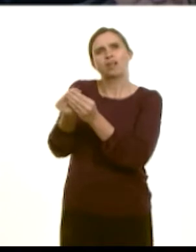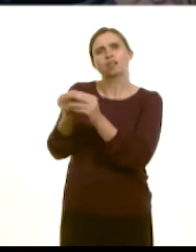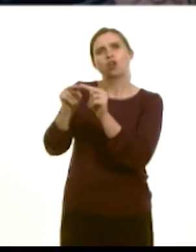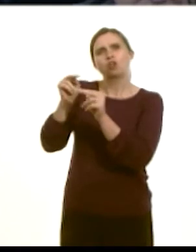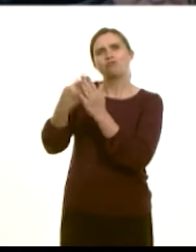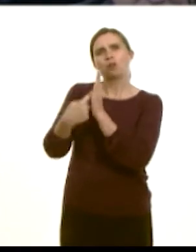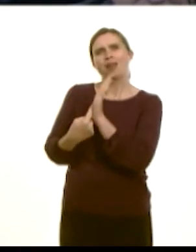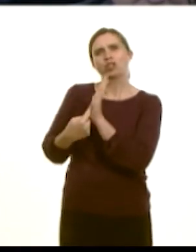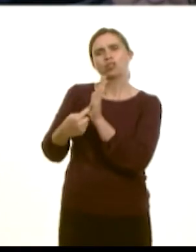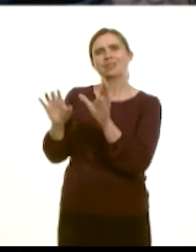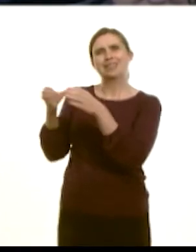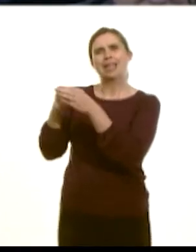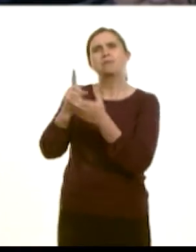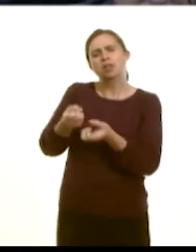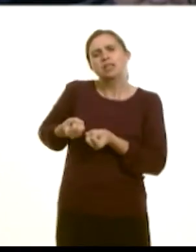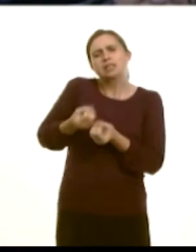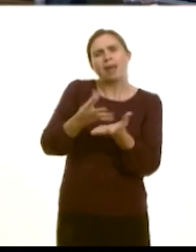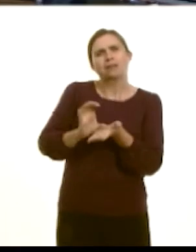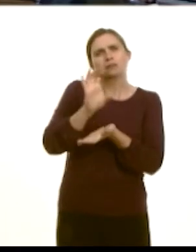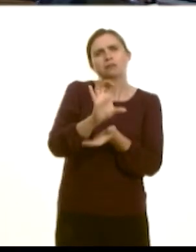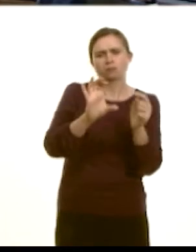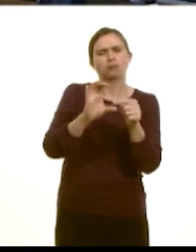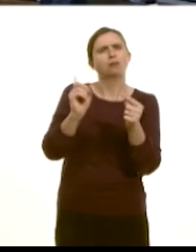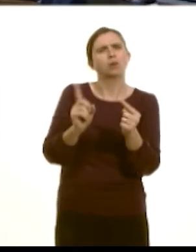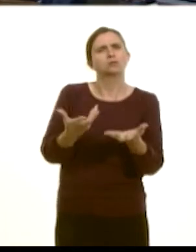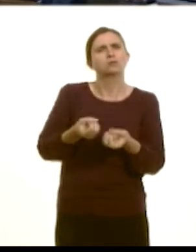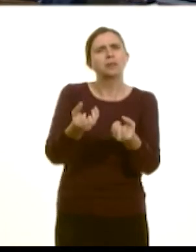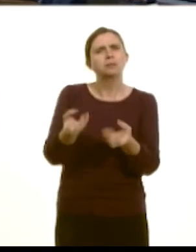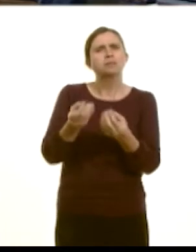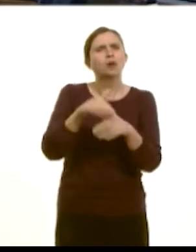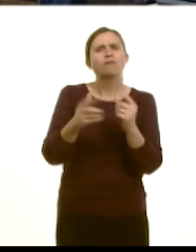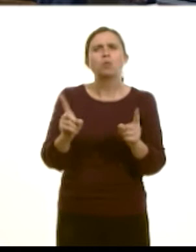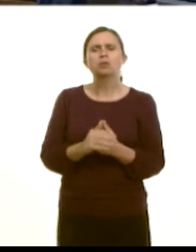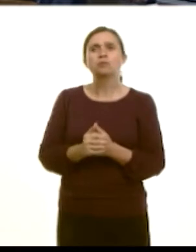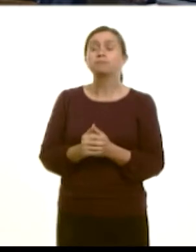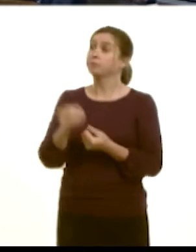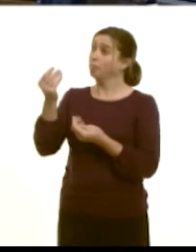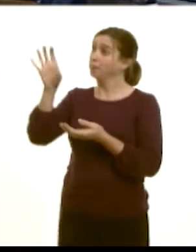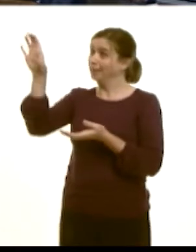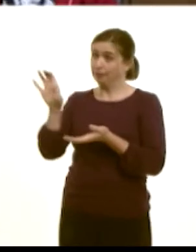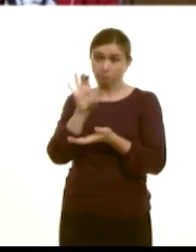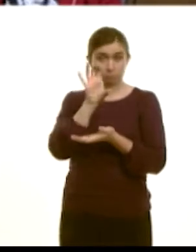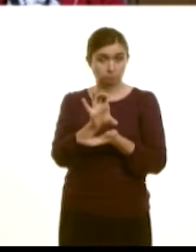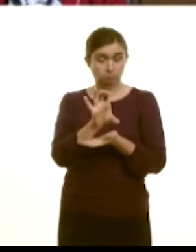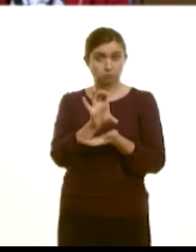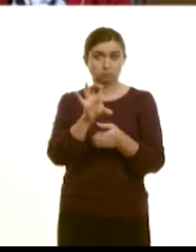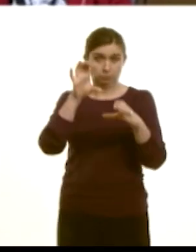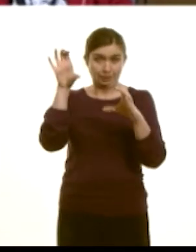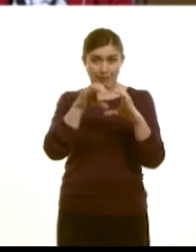Could you tell us what that money was spent on? Carwyn Jones: That money, of course, as with all moneys, goes into the block grant.